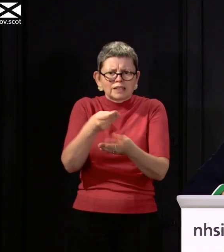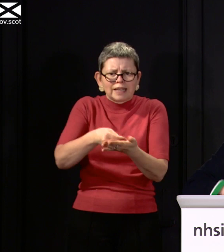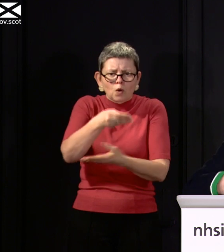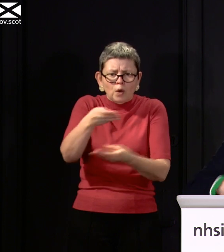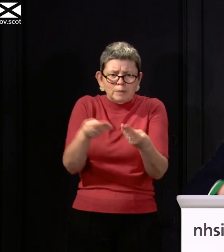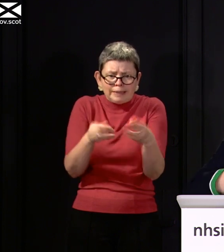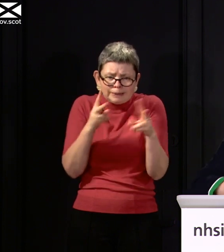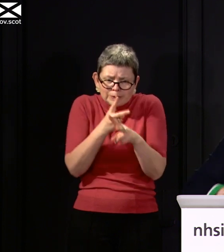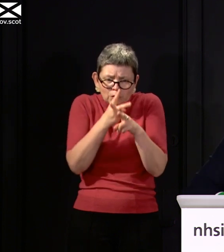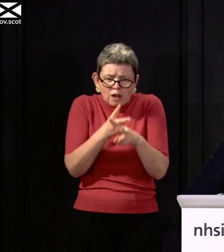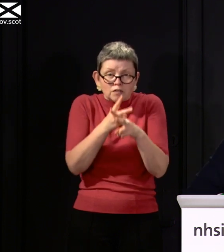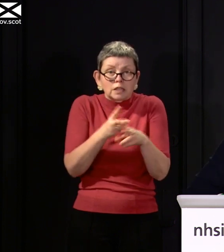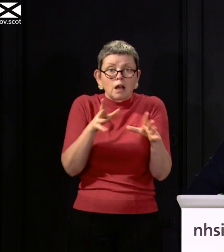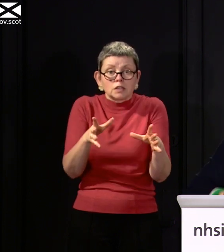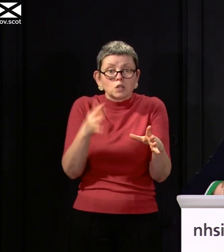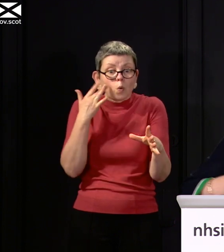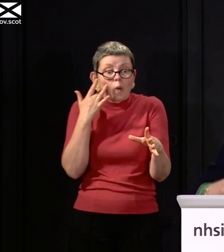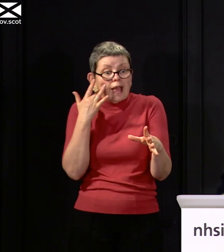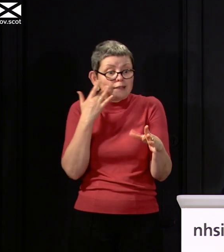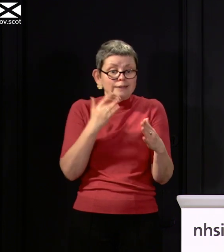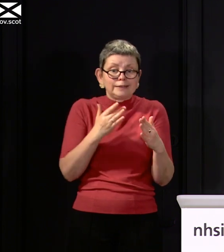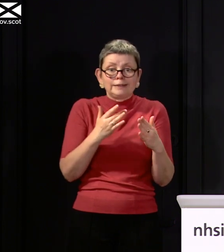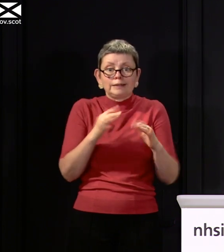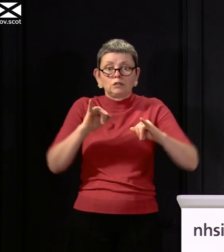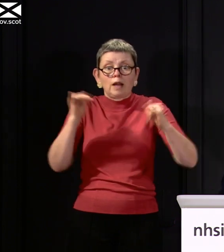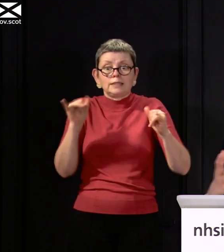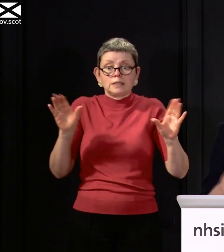are able to see that restart again, and we will continue to discuss these things, hopefully